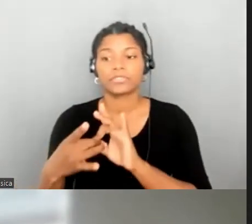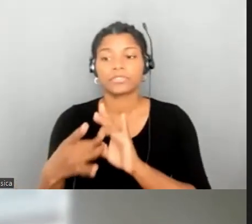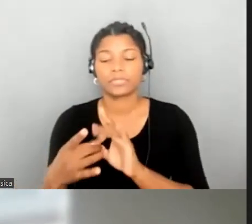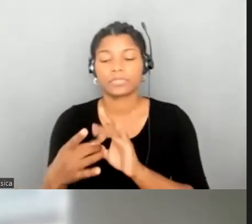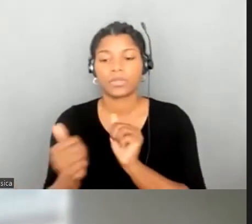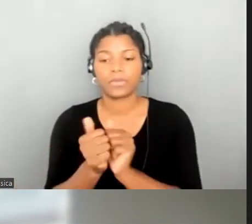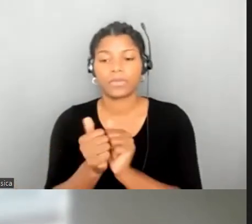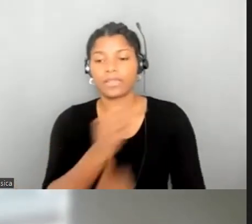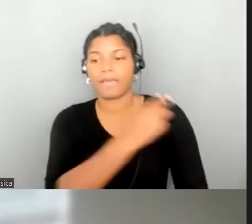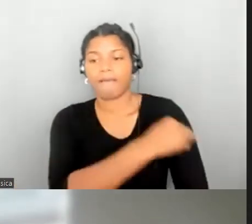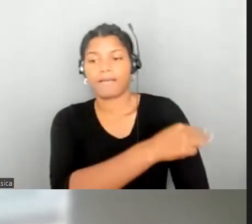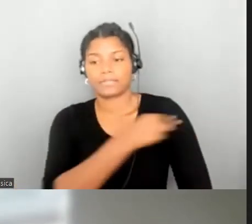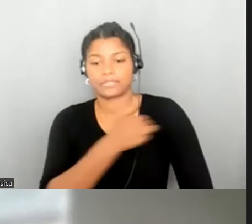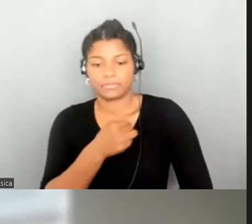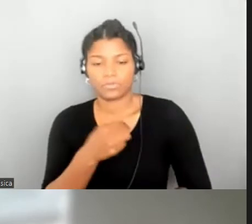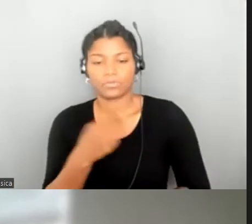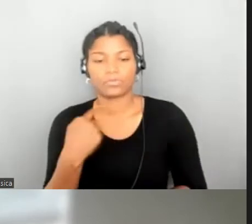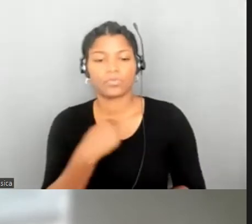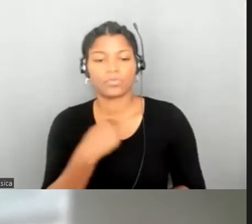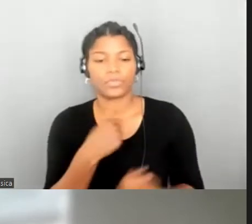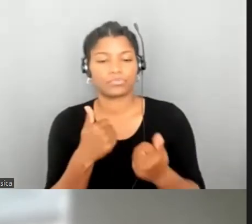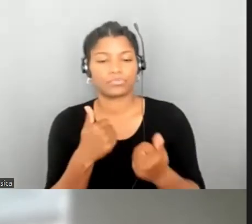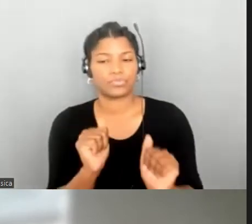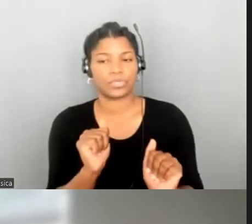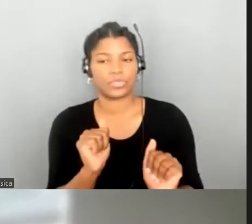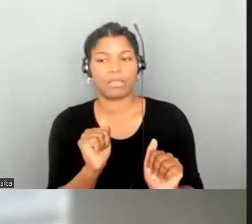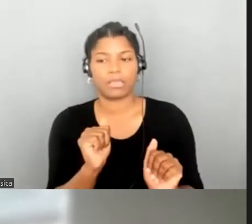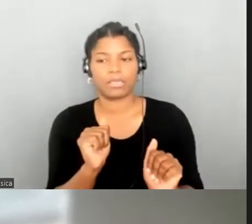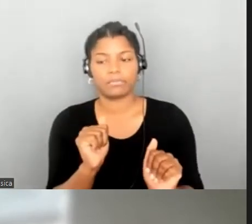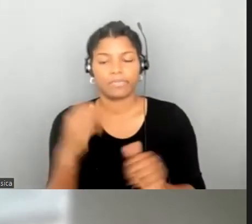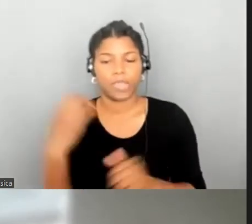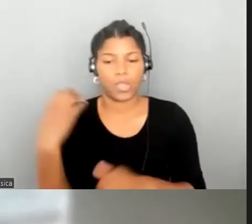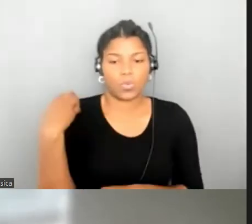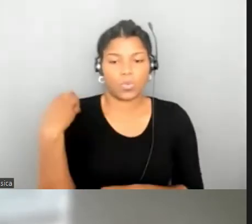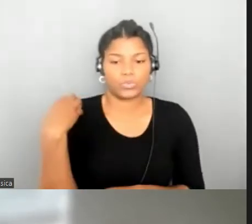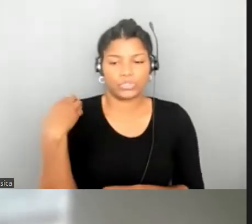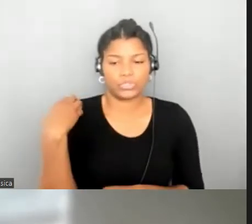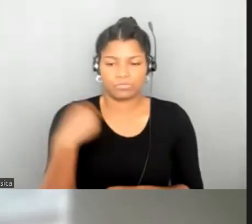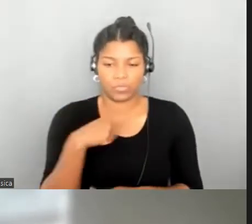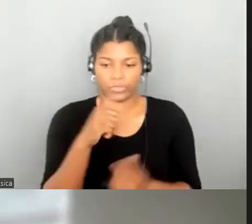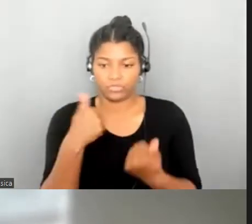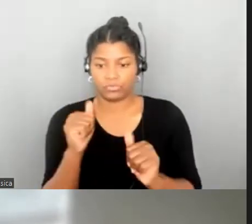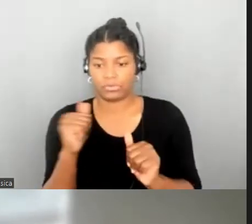We tried to get the coaches in there sooner before they are discharged so the social workers